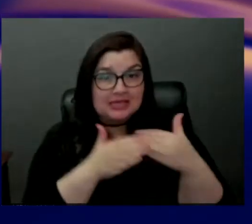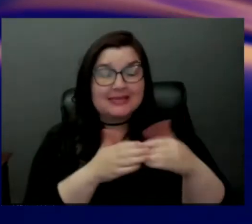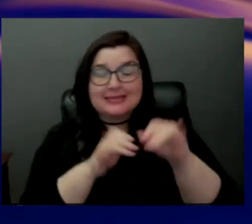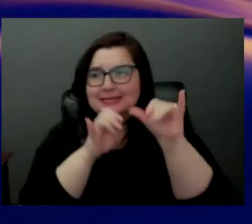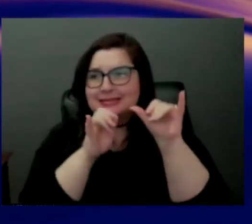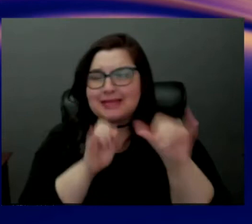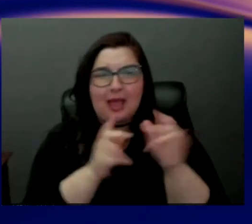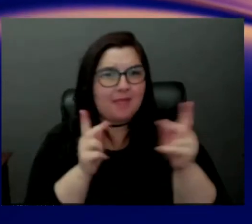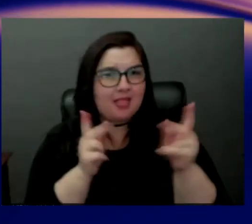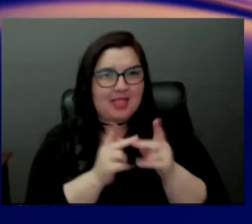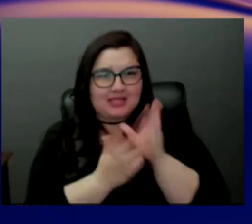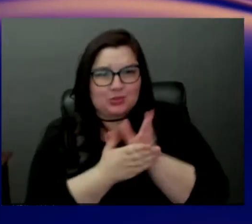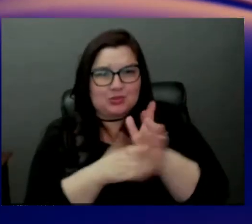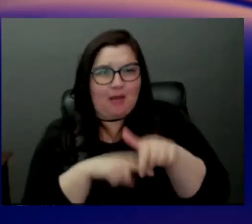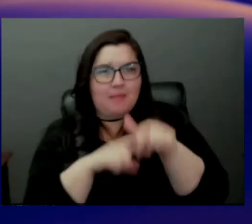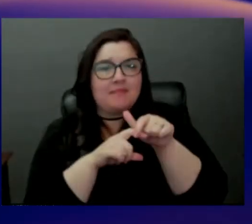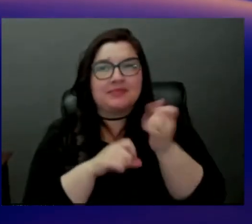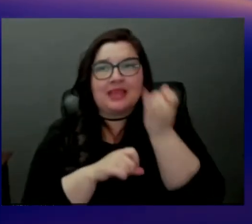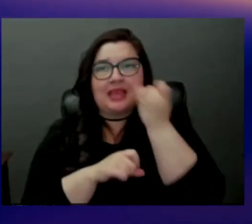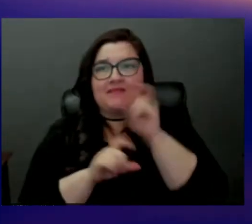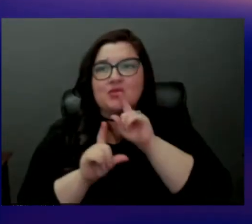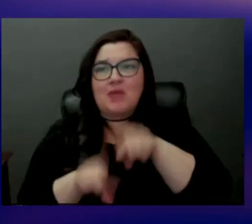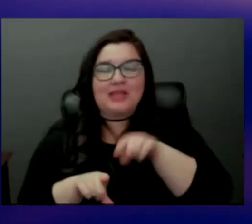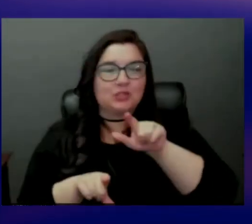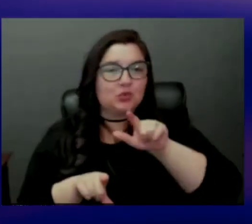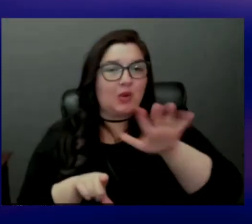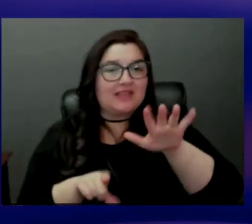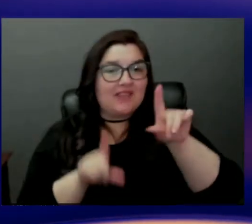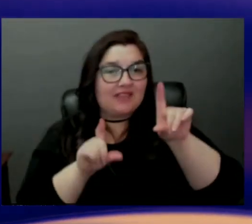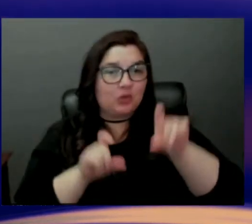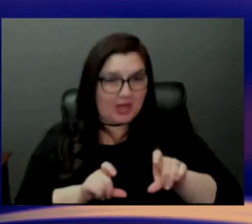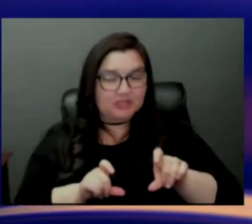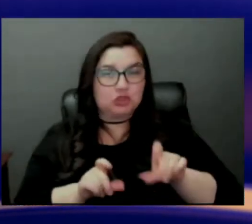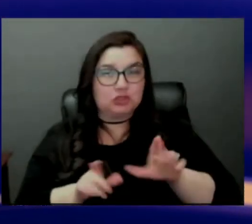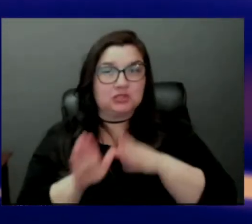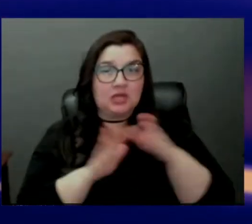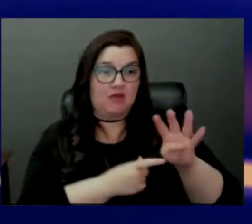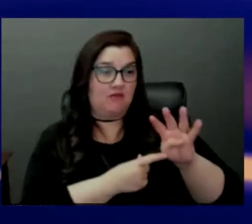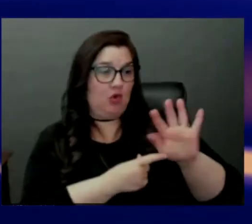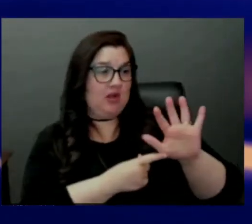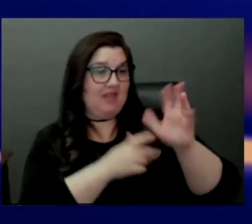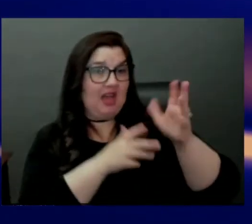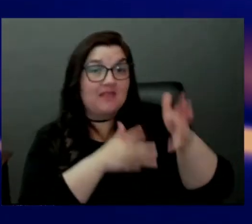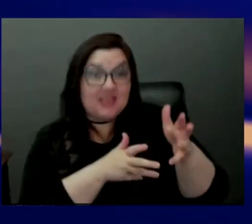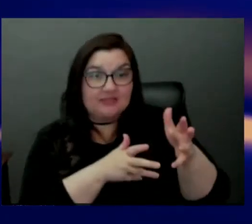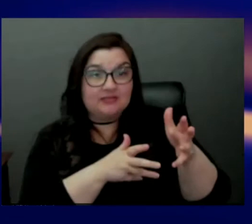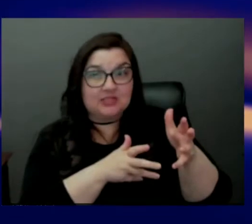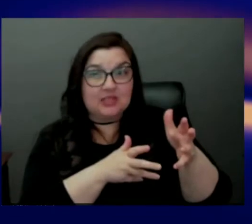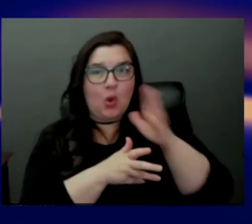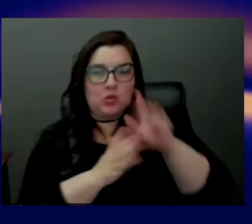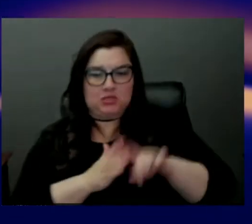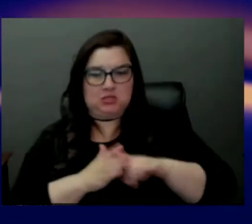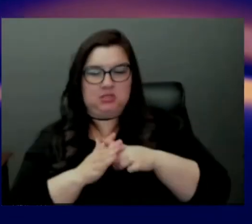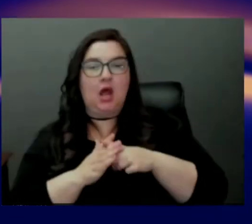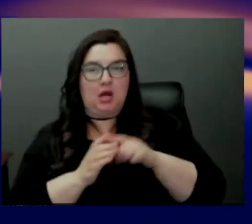So if you had answered 25 questions, and there's 45 on the assessment, you're gonna start a question 26.